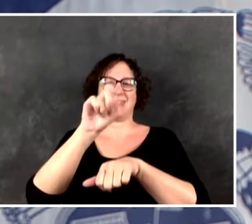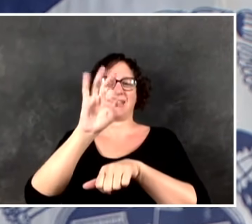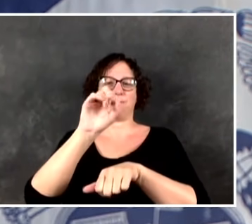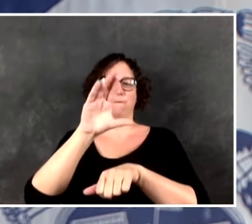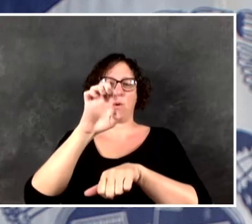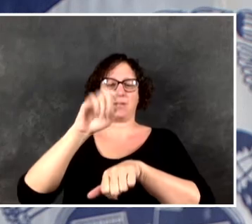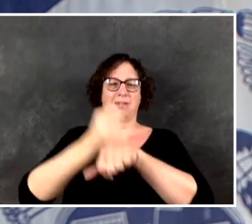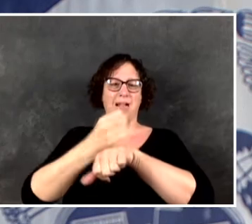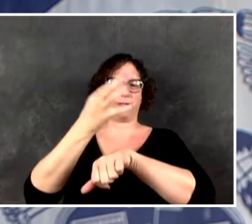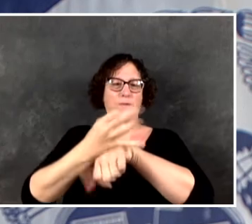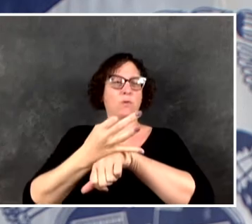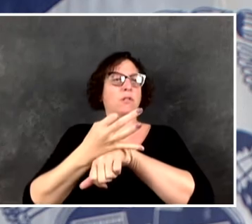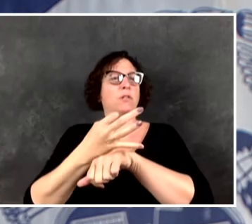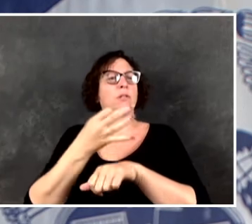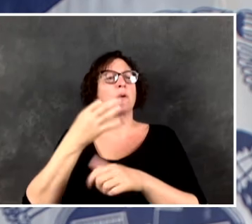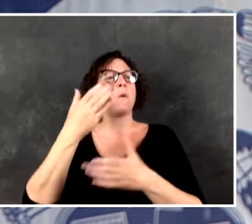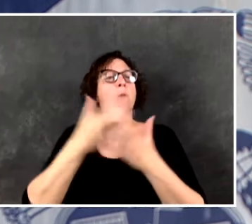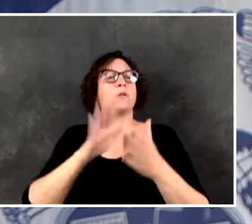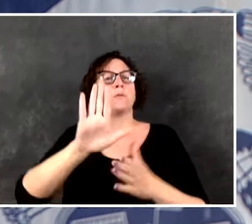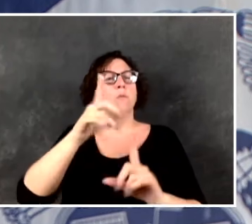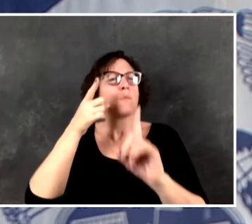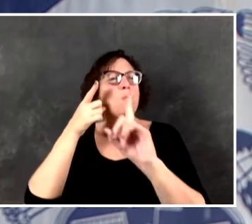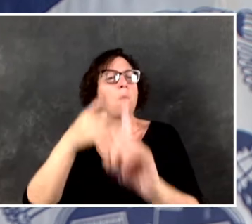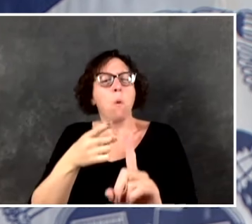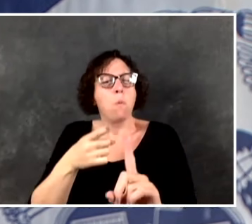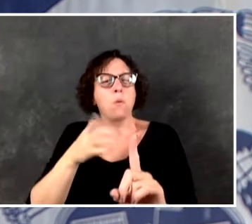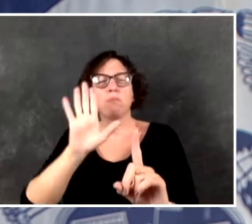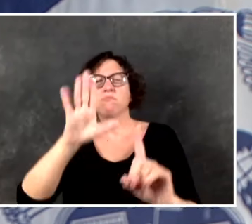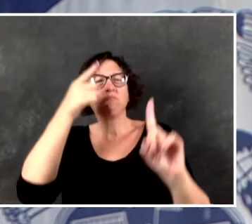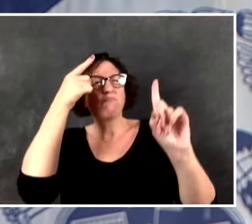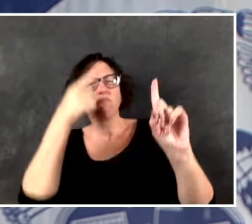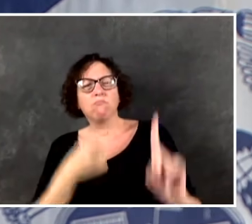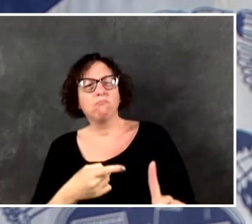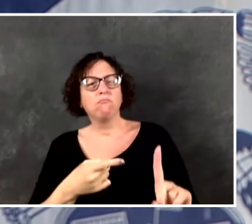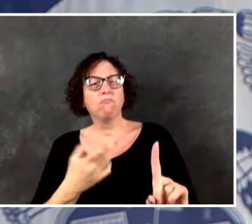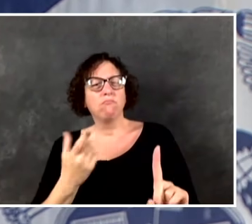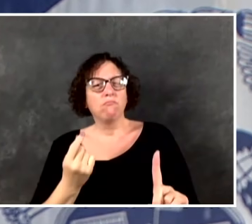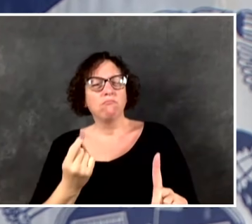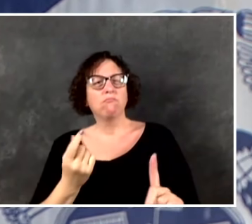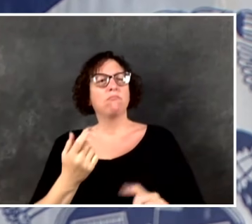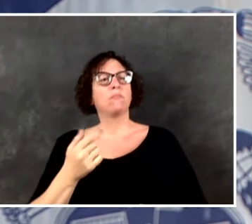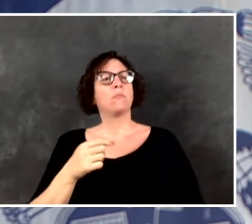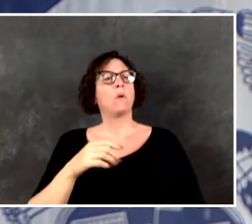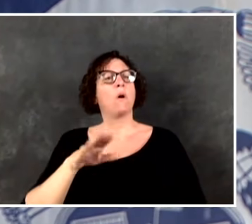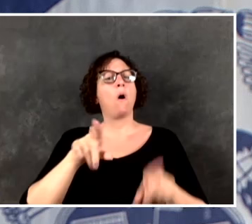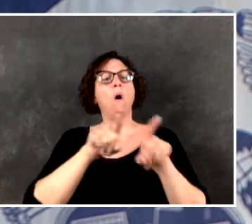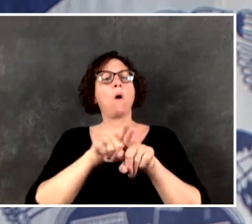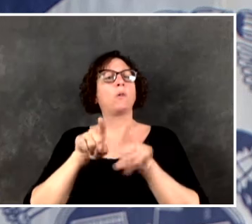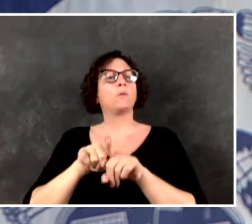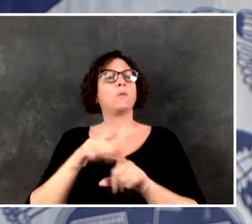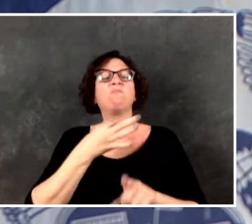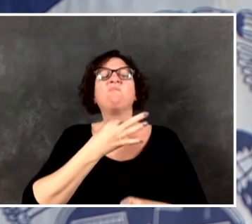WHAT ARE THE SORT OF METRICS OR GOALS YOU MIGHT HAVE IN MIND ON WHICH PROGRESS WOULD BE GAUG.ED